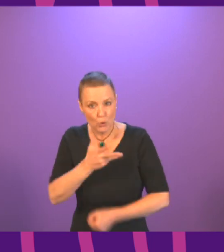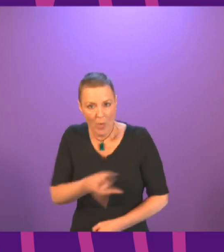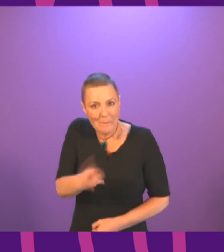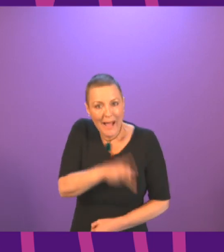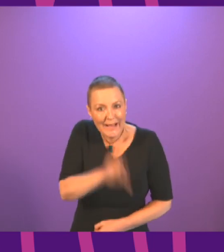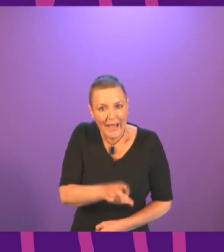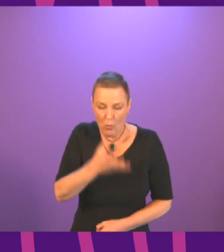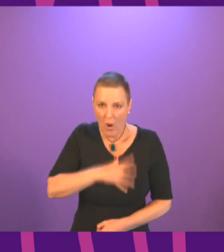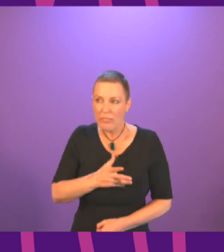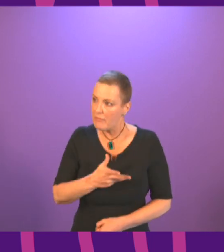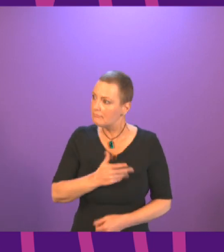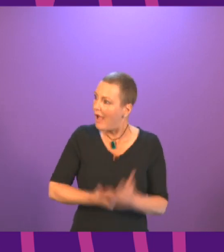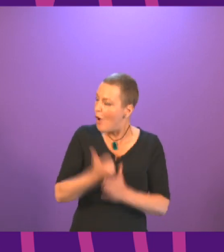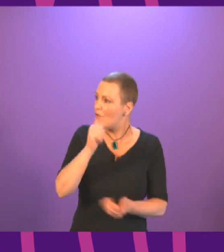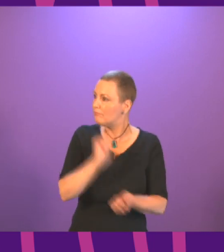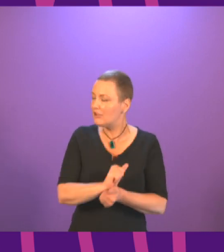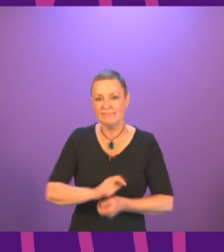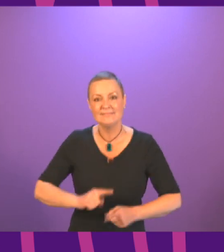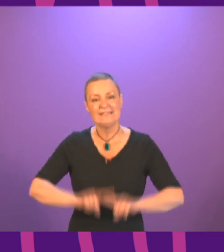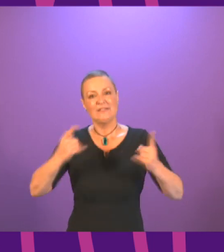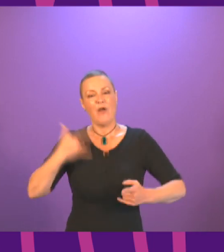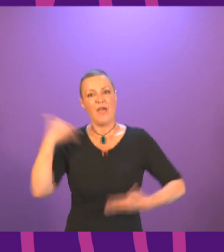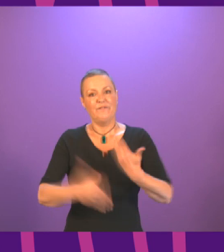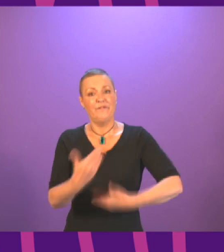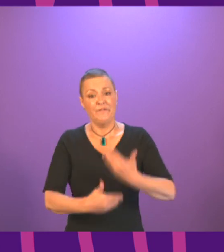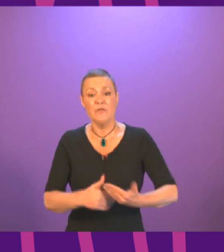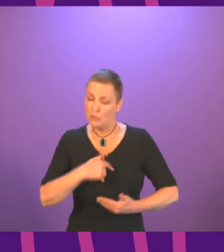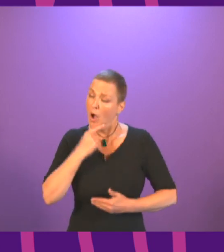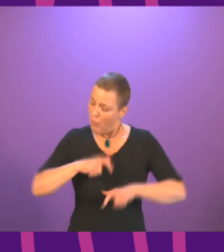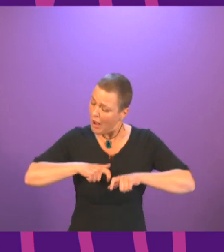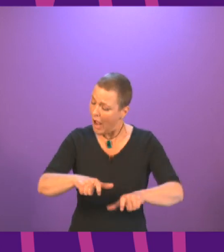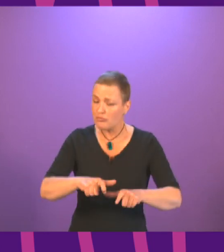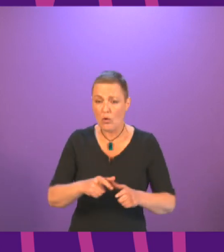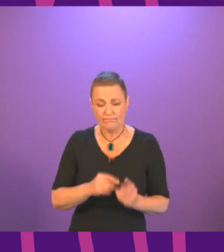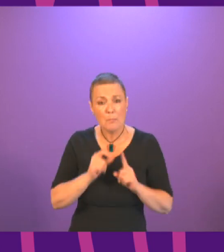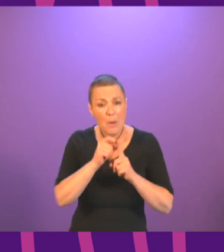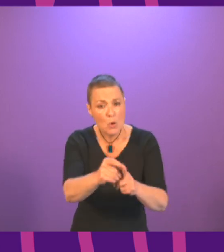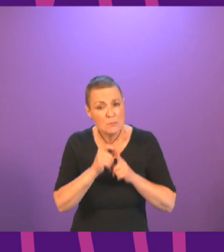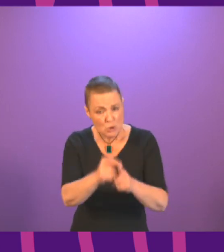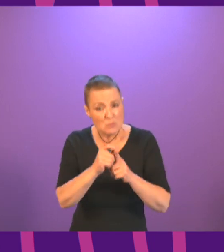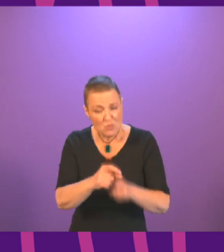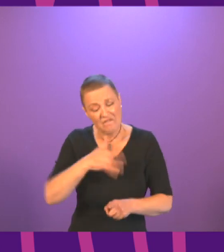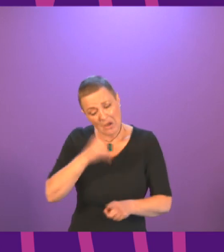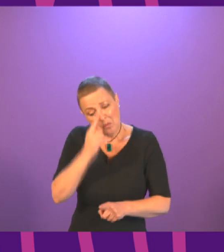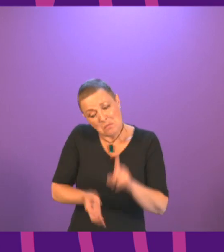way is what I think is the important thing to do. Therefore, we will continue to take forward proposals that we think contribute to that.